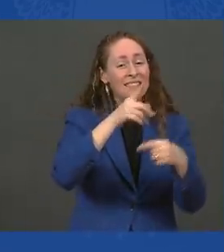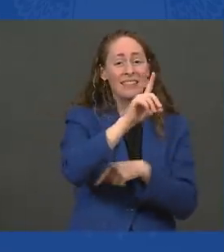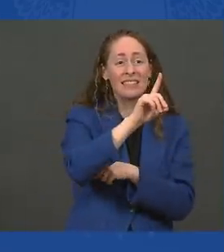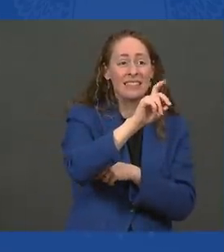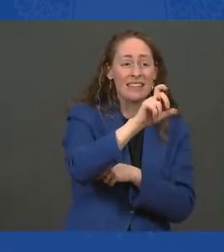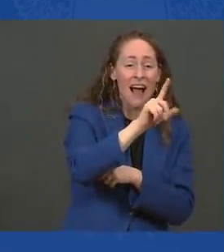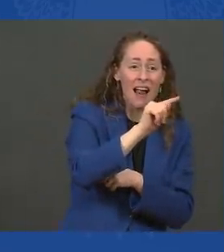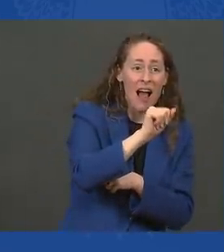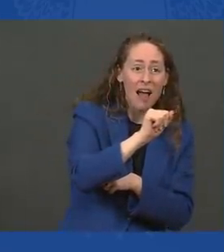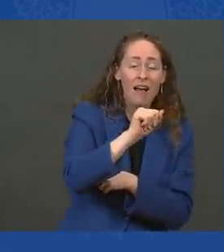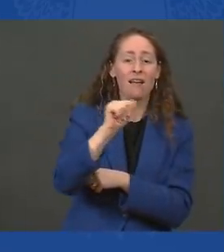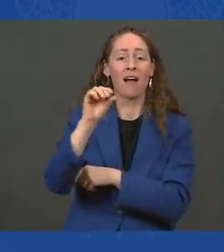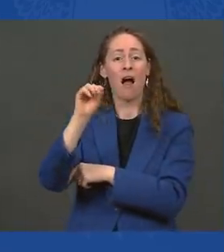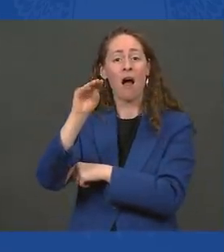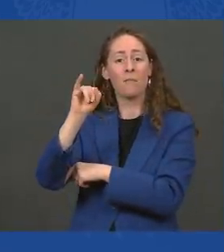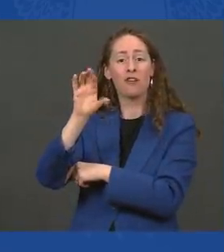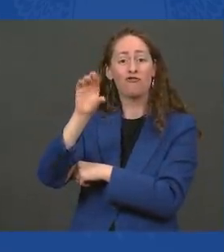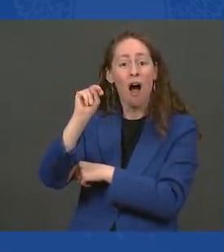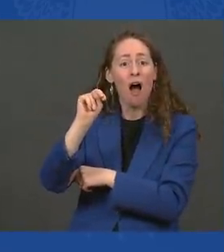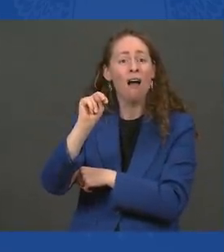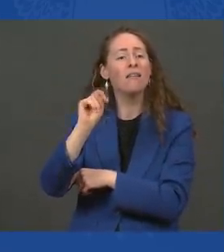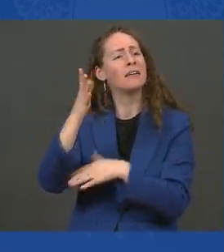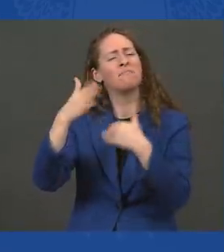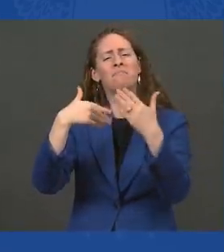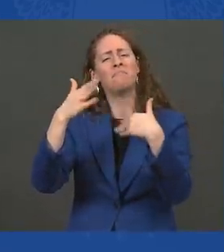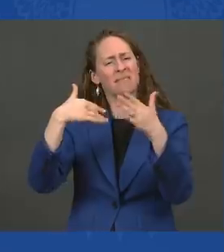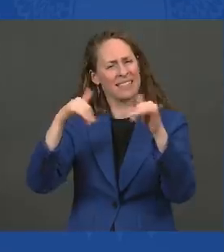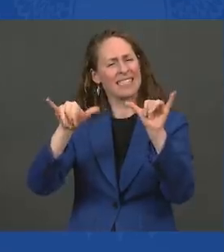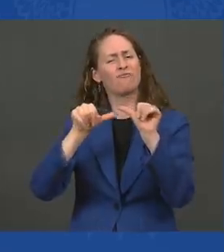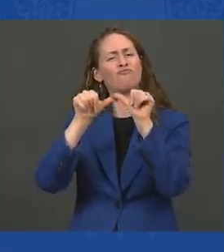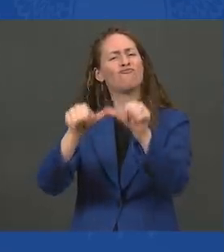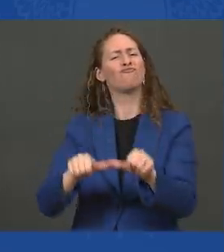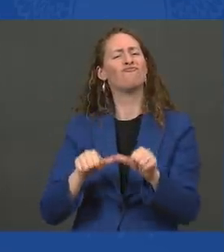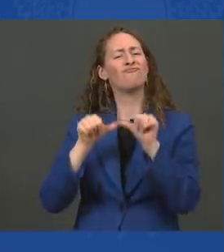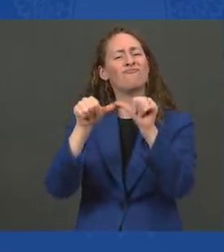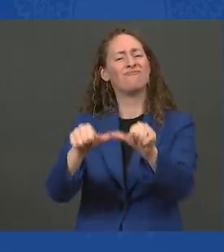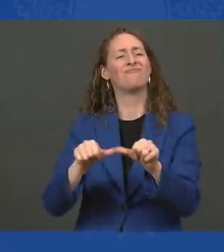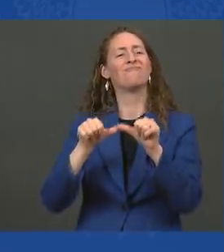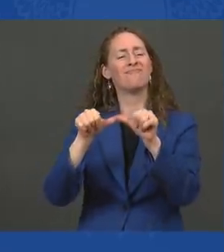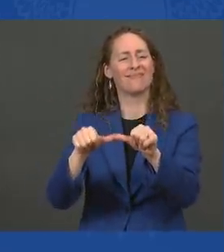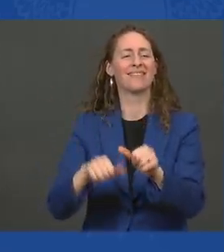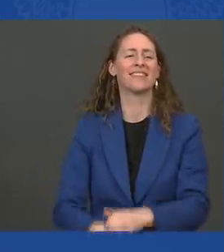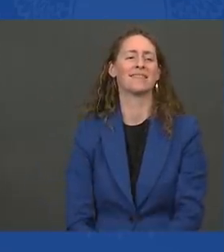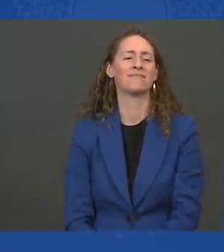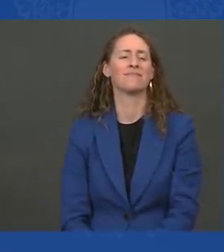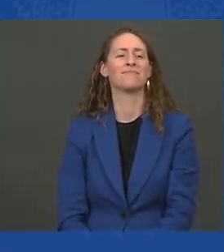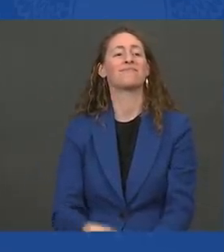So thank you. May God bless our troops. And I hope you all have -- I'll be speaking before then, but --